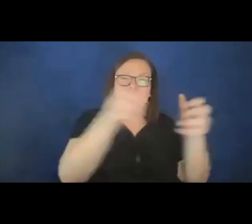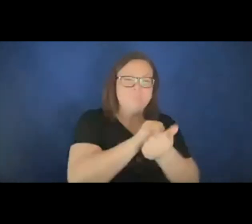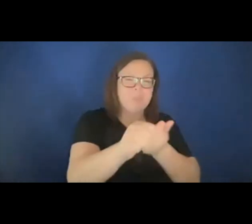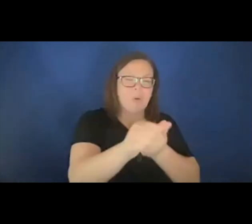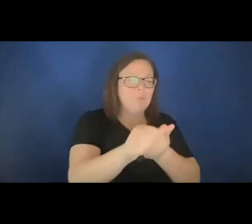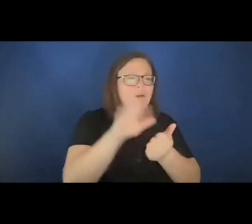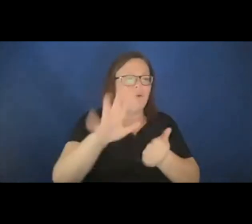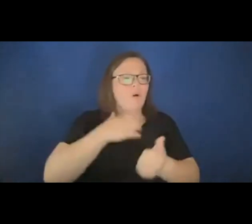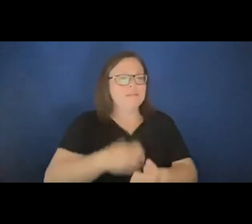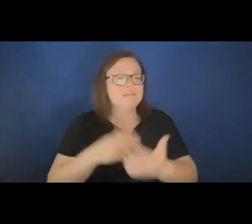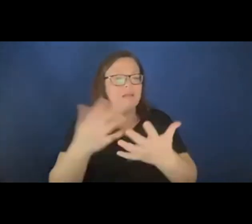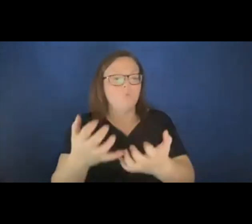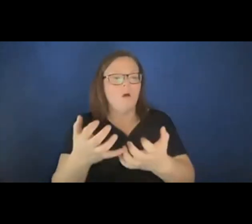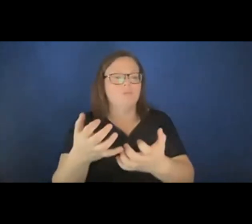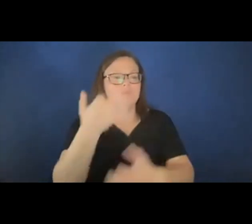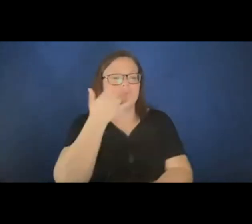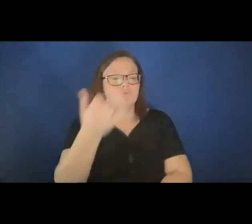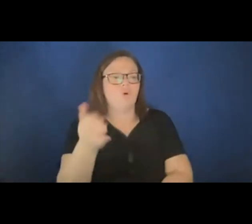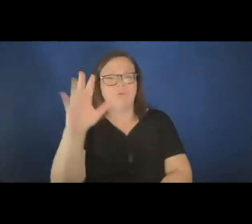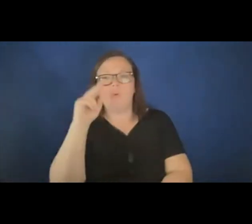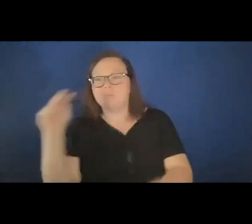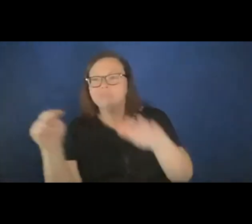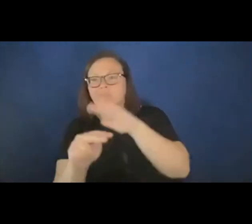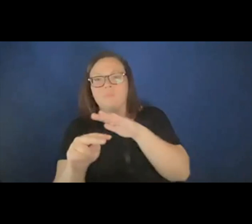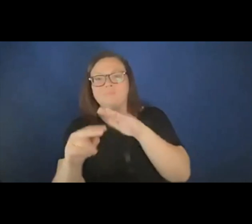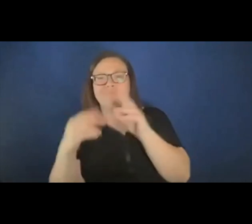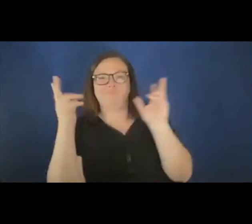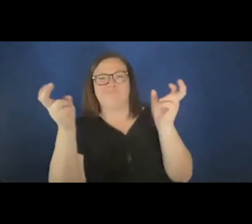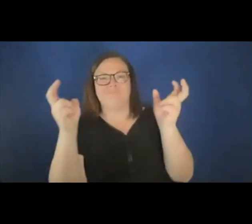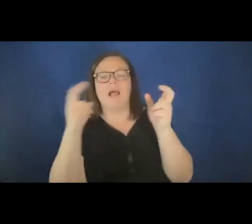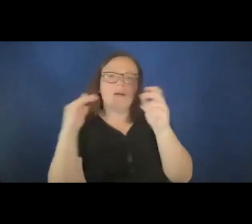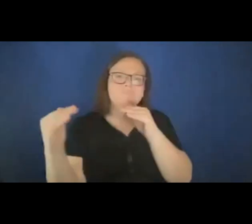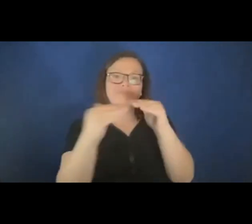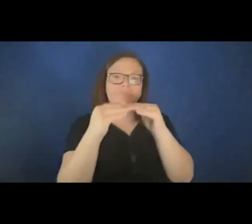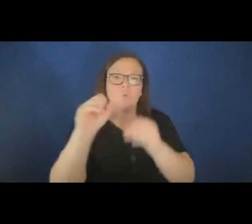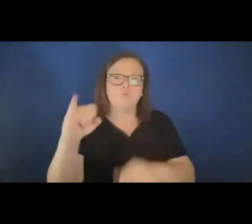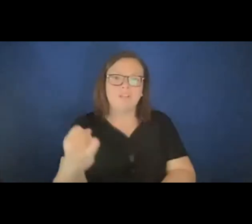to call your looking through this window an act of social justice is corrupt.